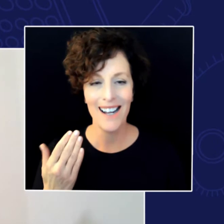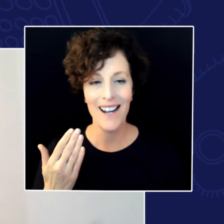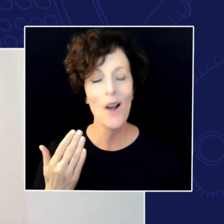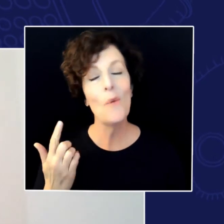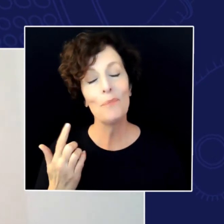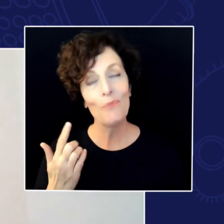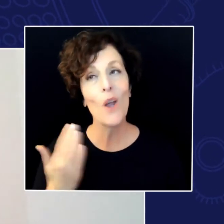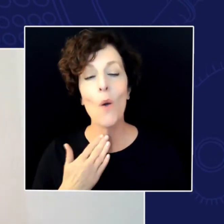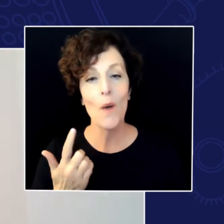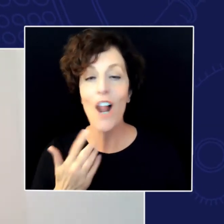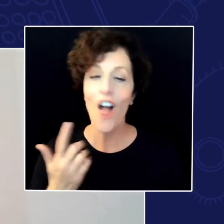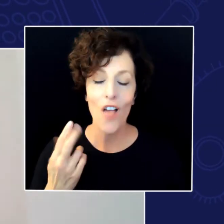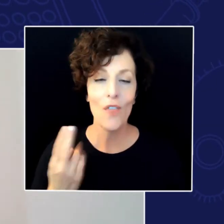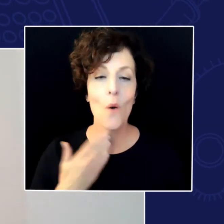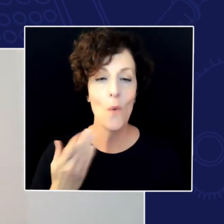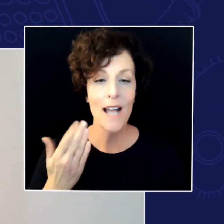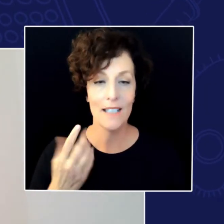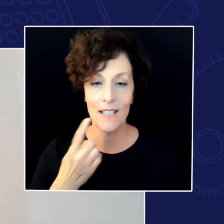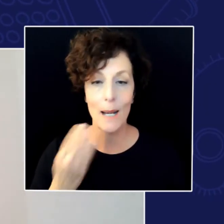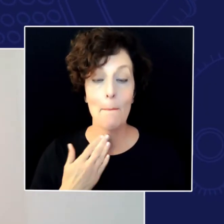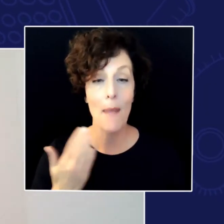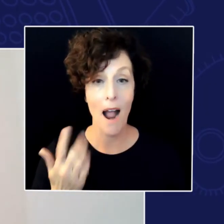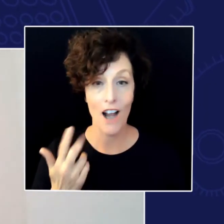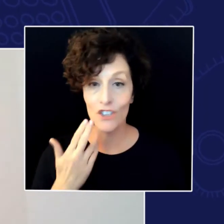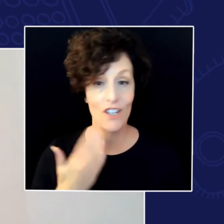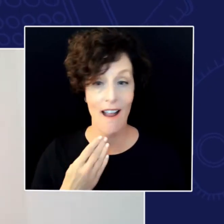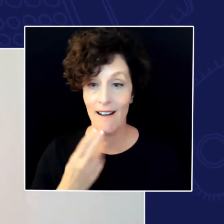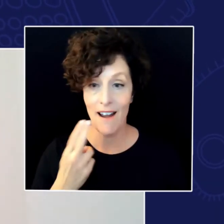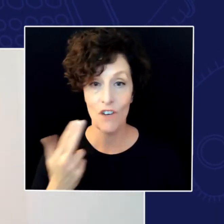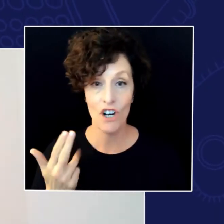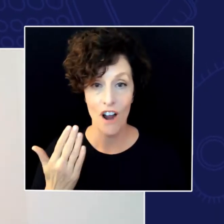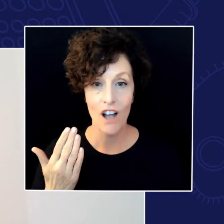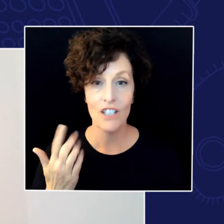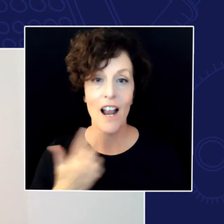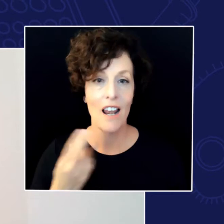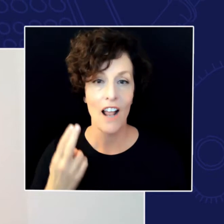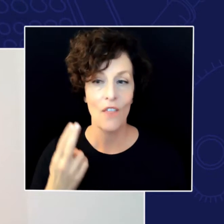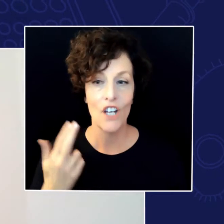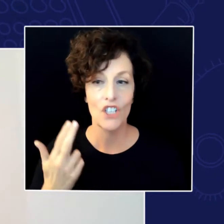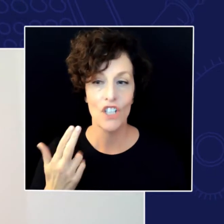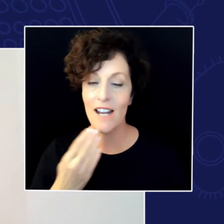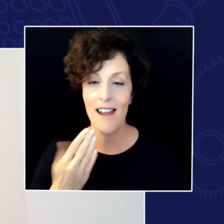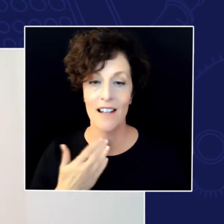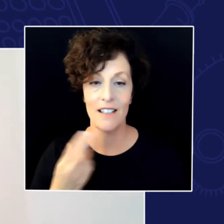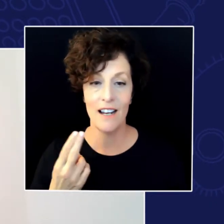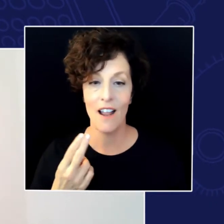While I -- although I study biology, I never got the genetic --